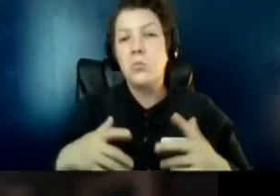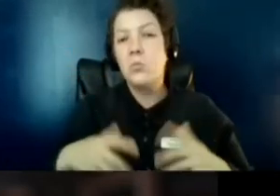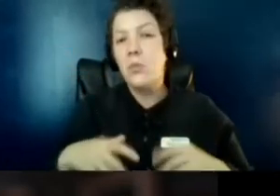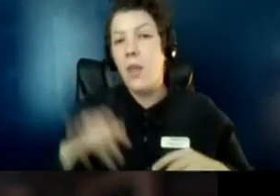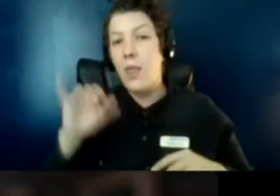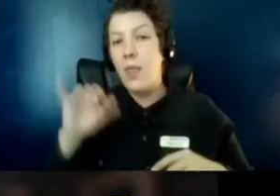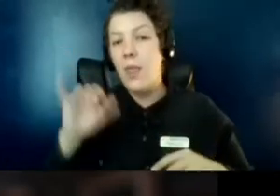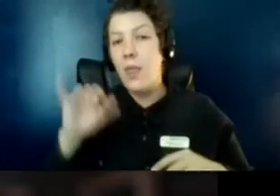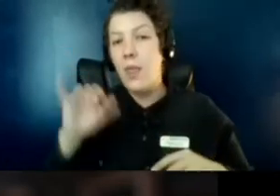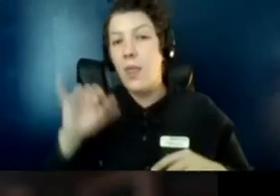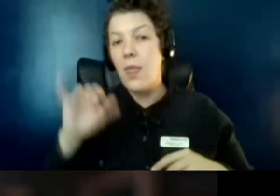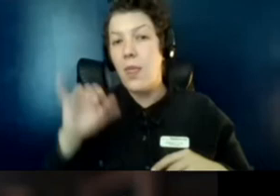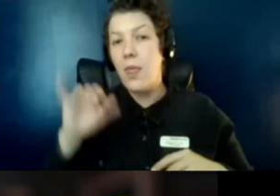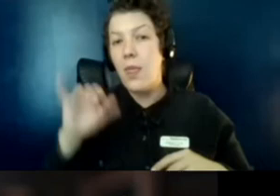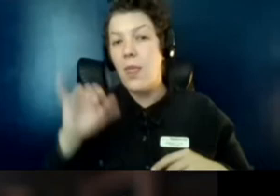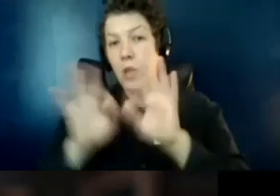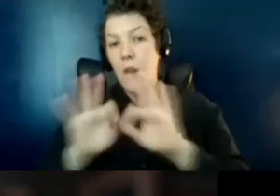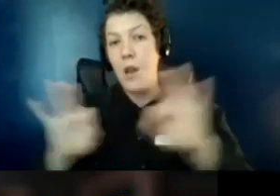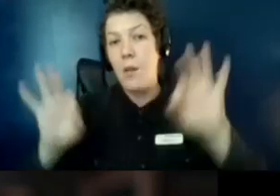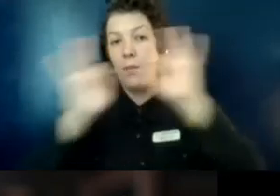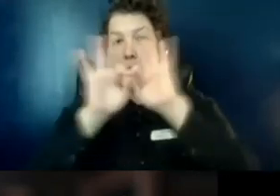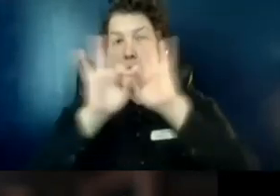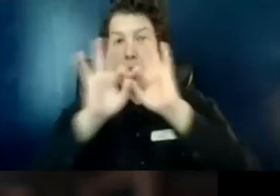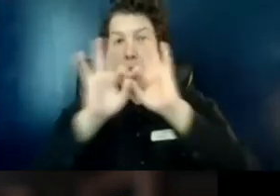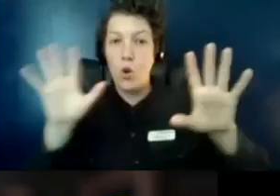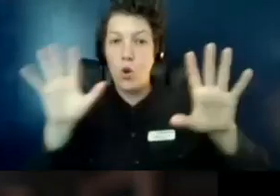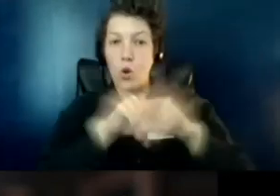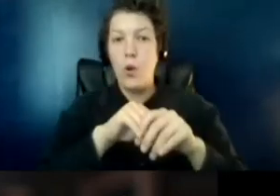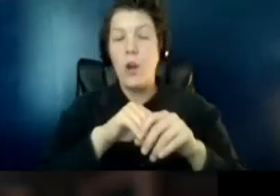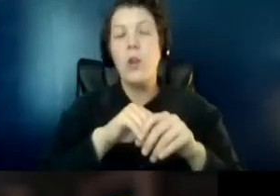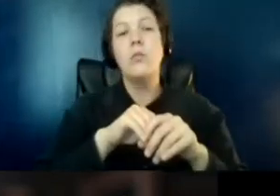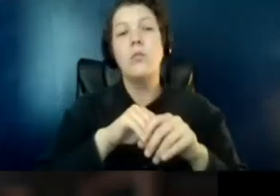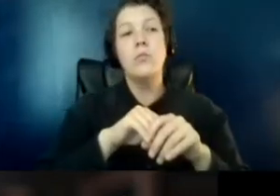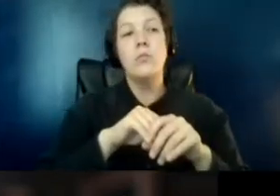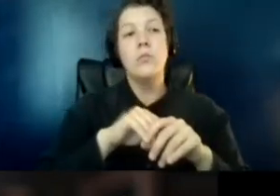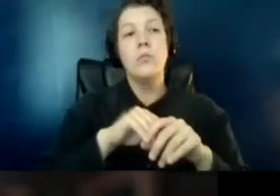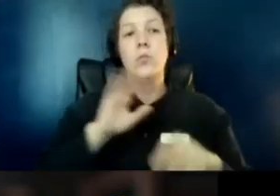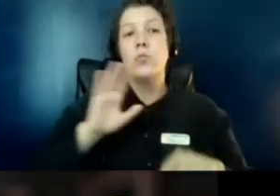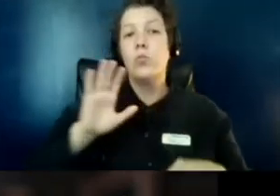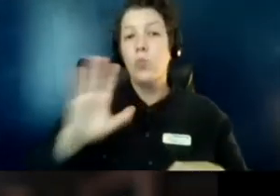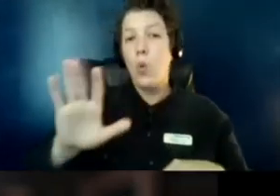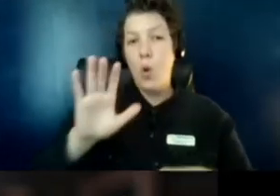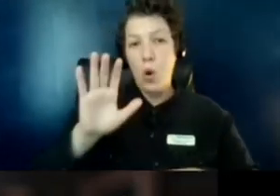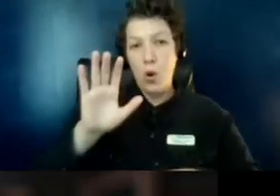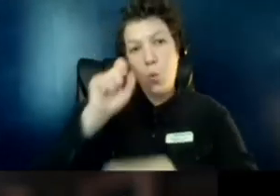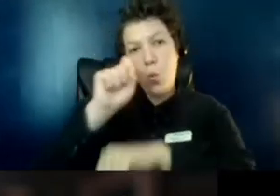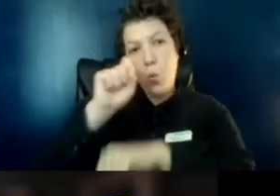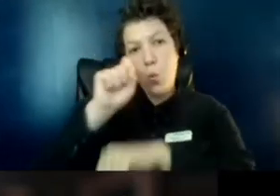are visits or interactions with real customers doing real things.